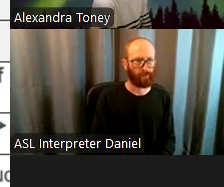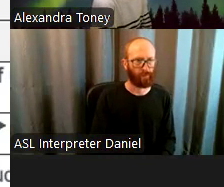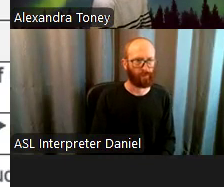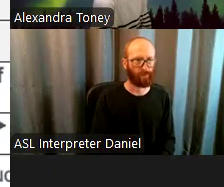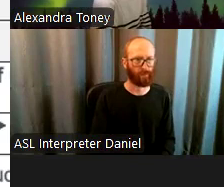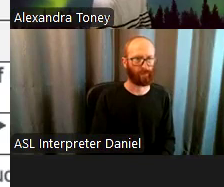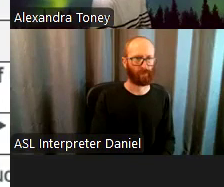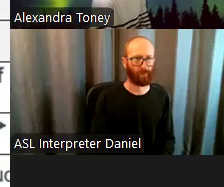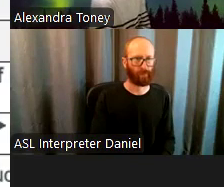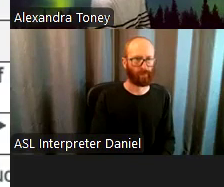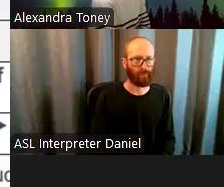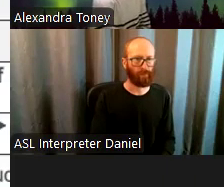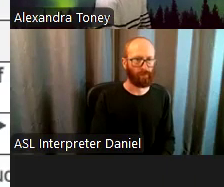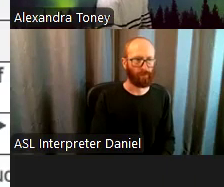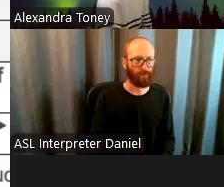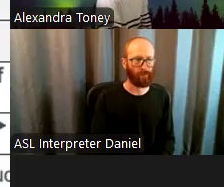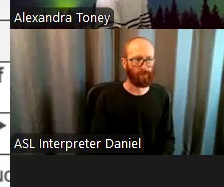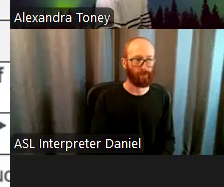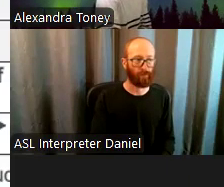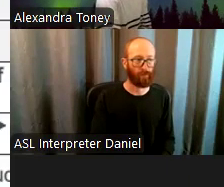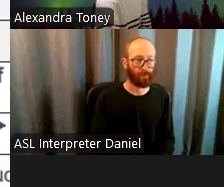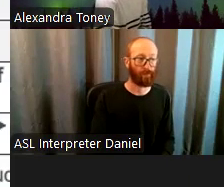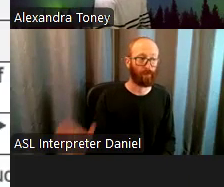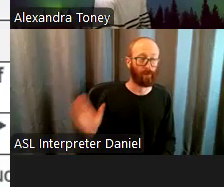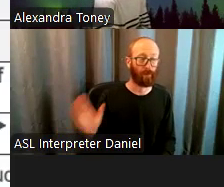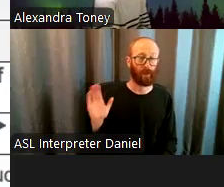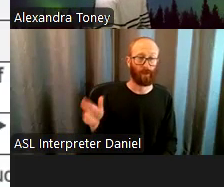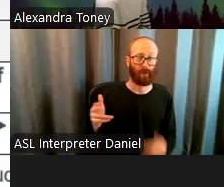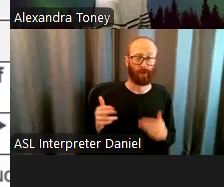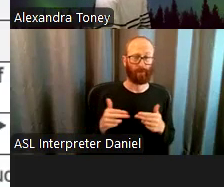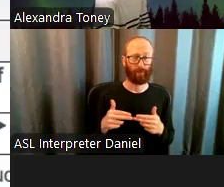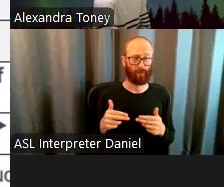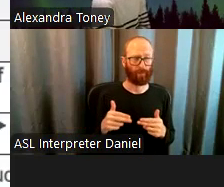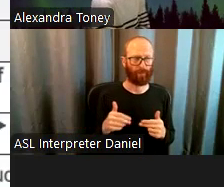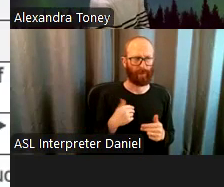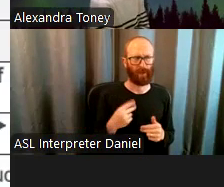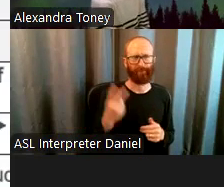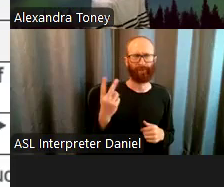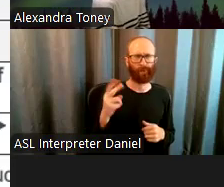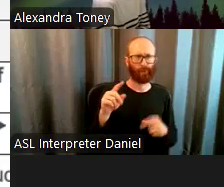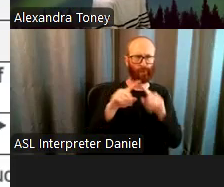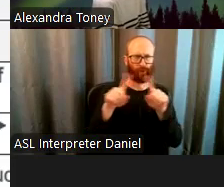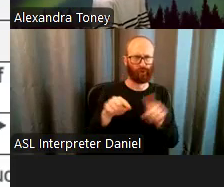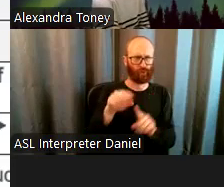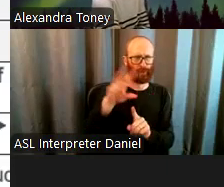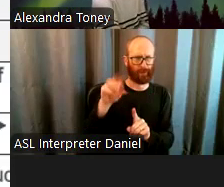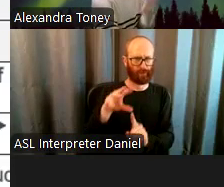So in this slide I'm referencing two screenshots from the watch access framework, which is